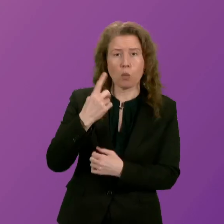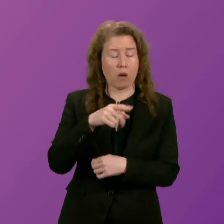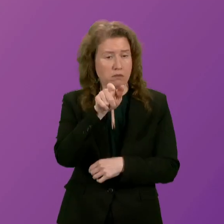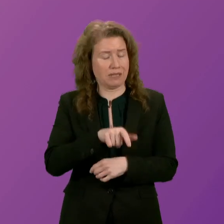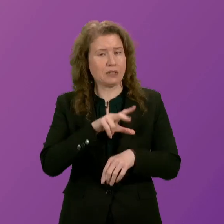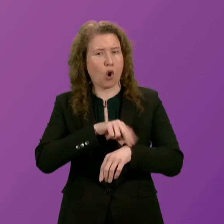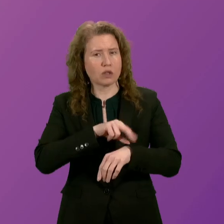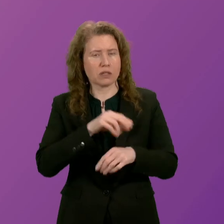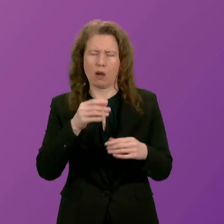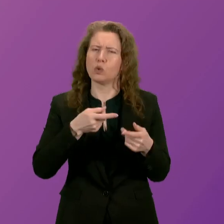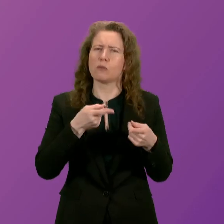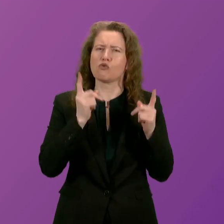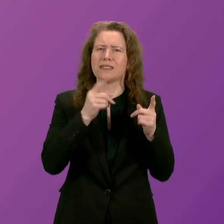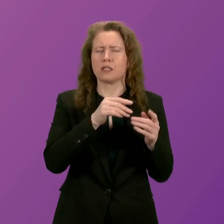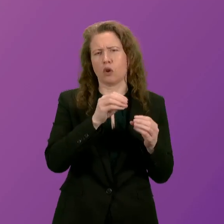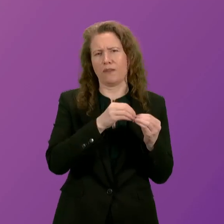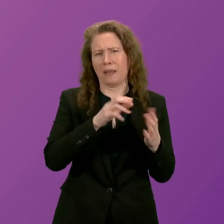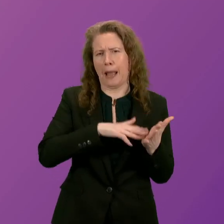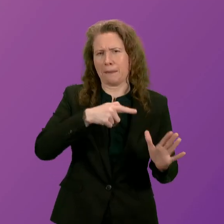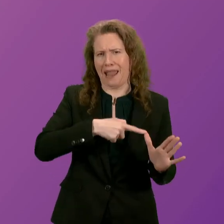chair of the British Medical Association in Scotland, responded to the plan by saying: